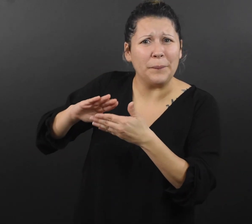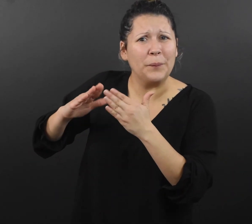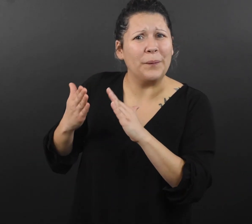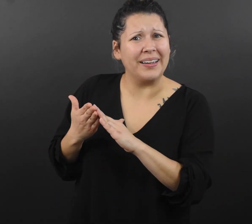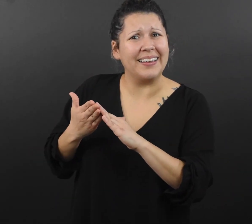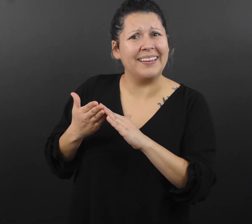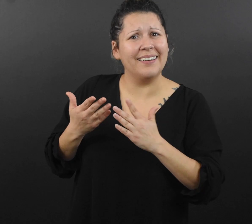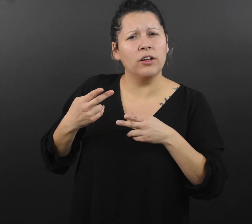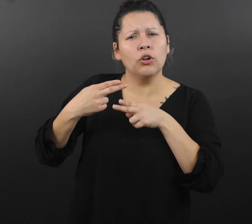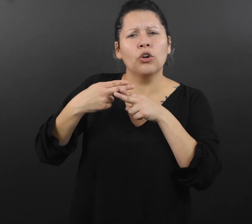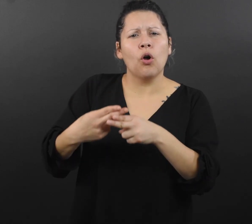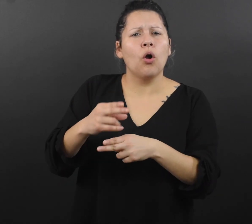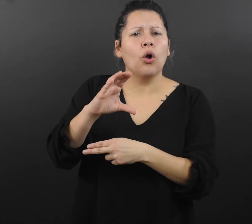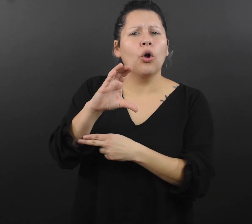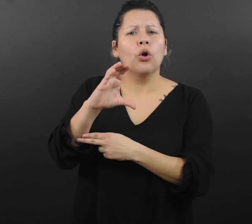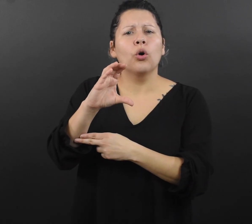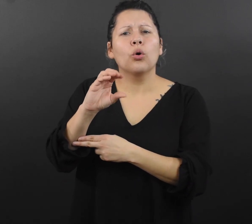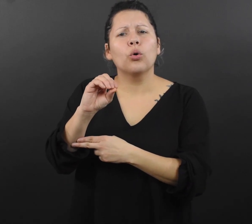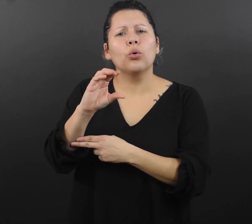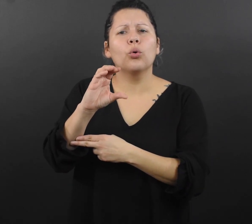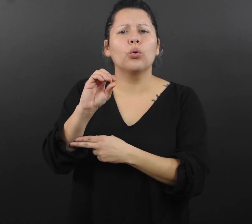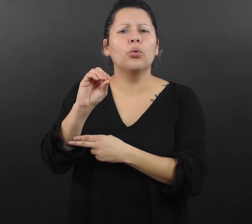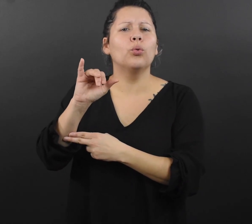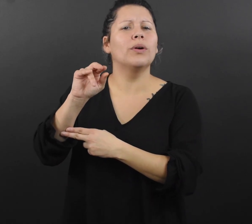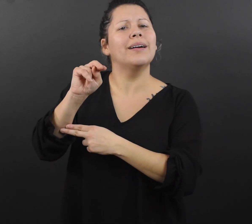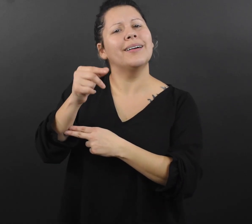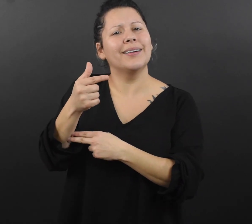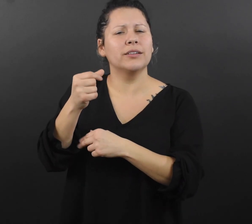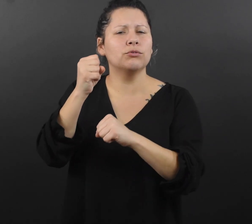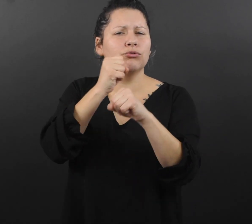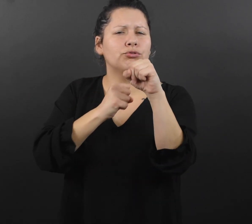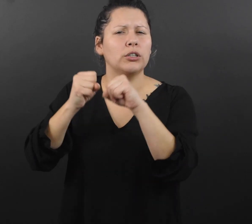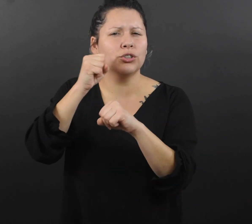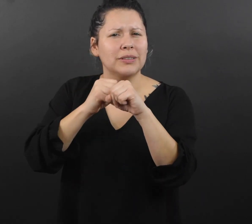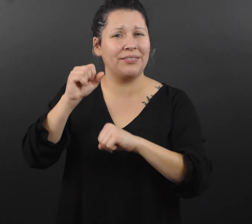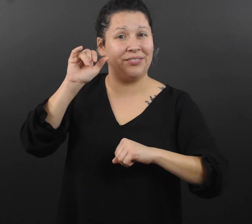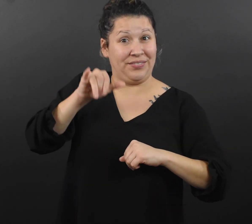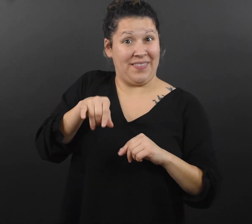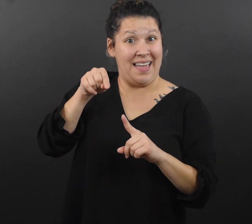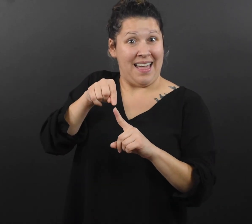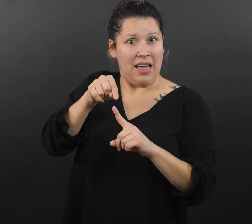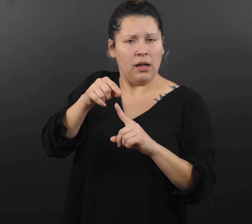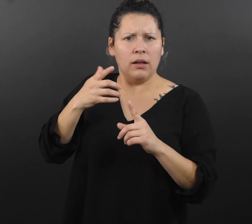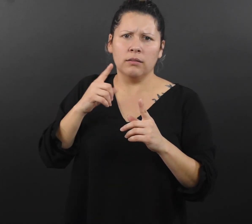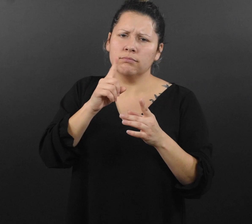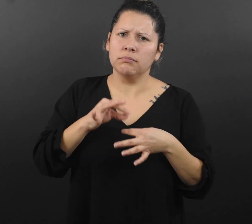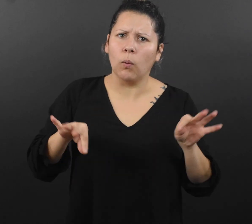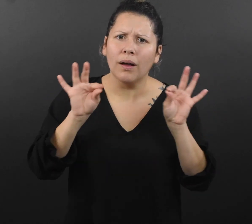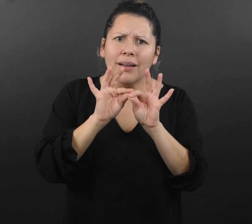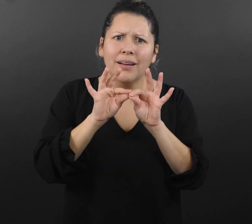It’s called cocooning, or the Cocoon Strategy, and it’s especially important for those in direct contact with the baby.